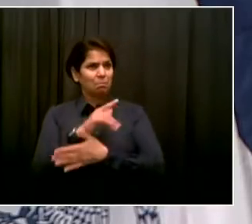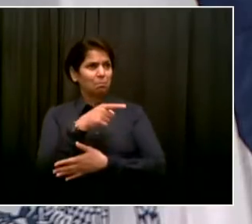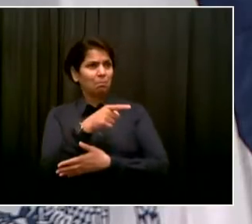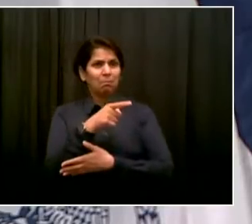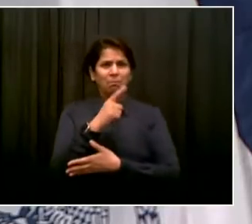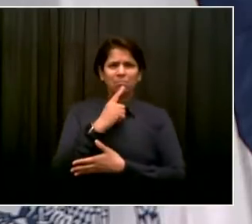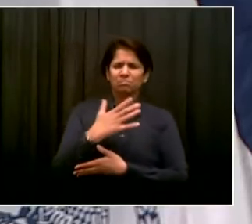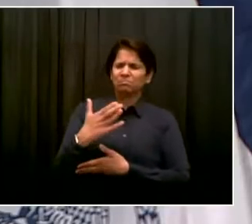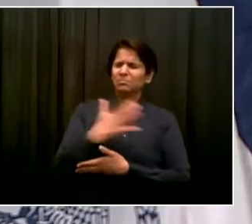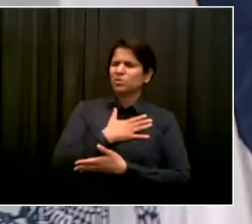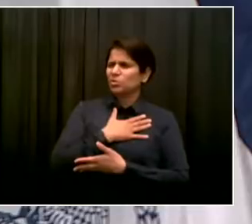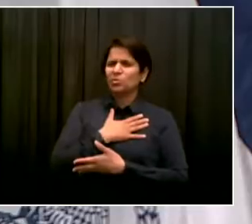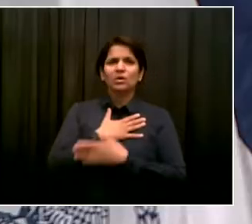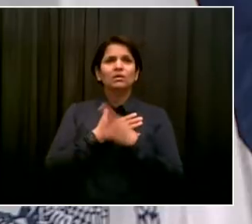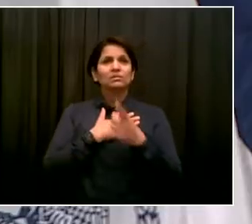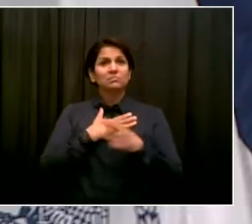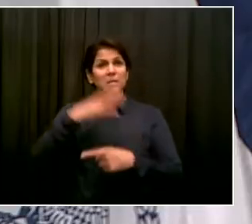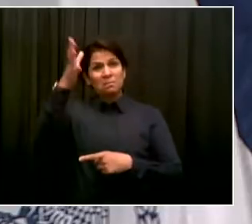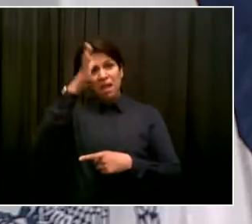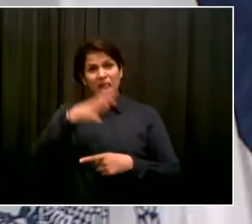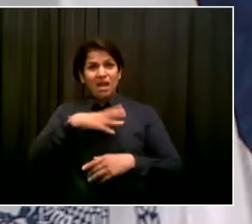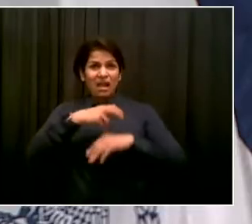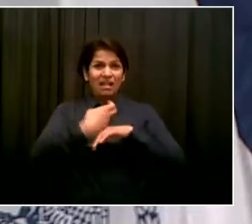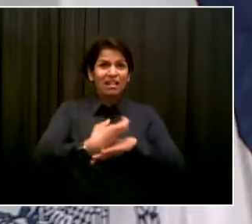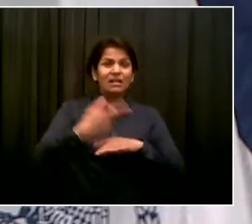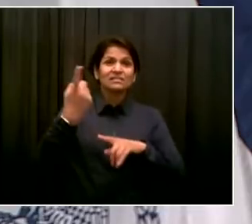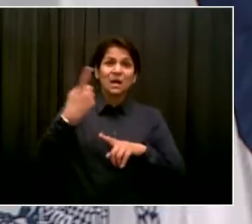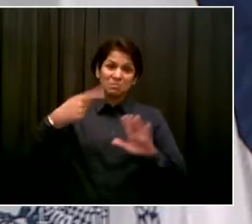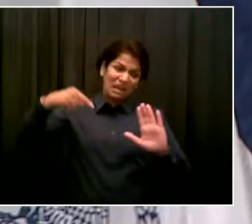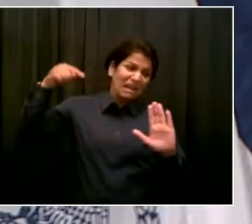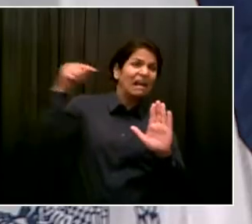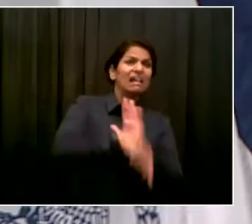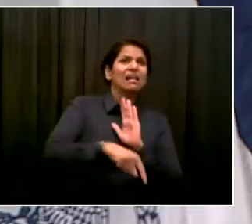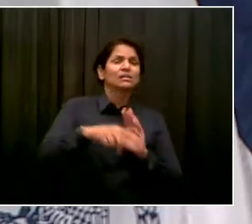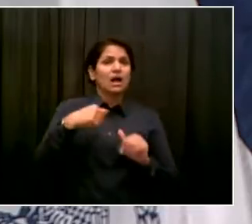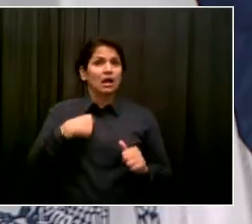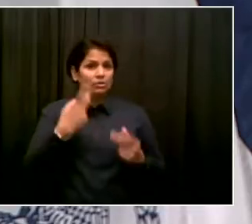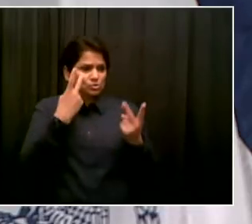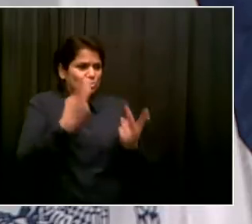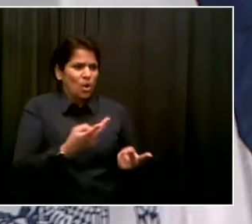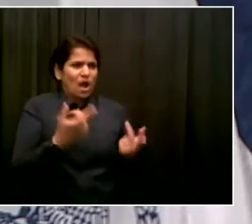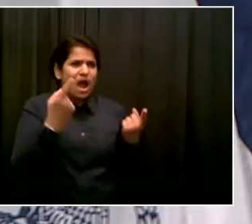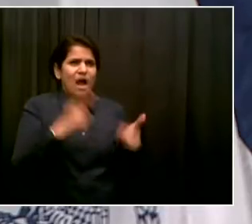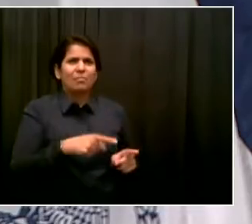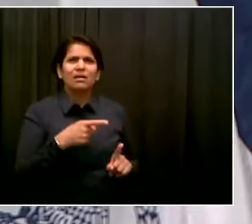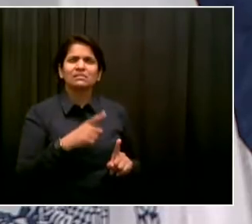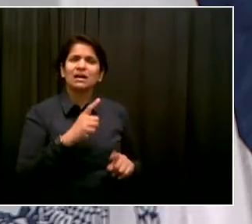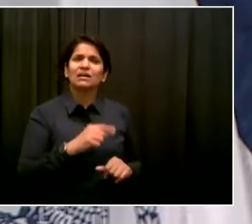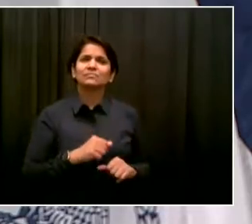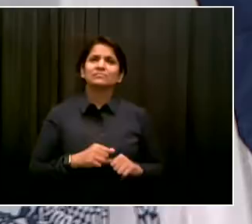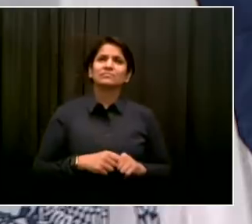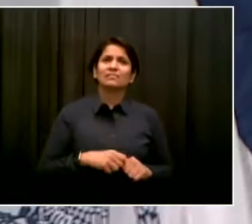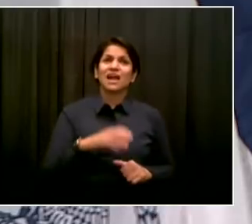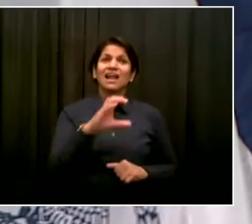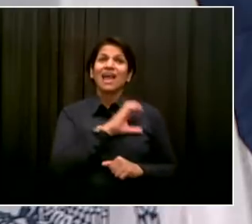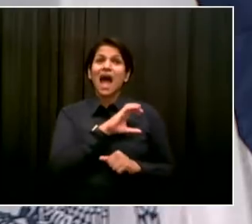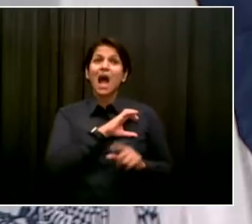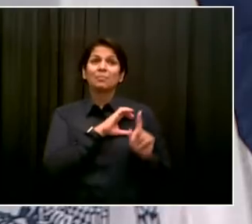HORRIBLE -- THE DISGUSTING